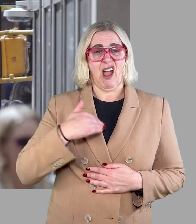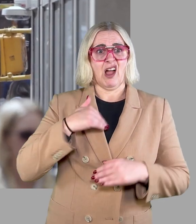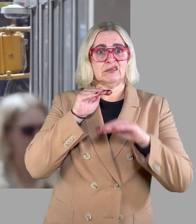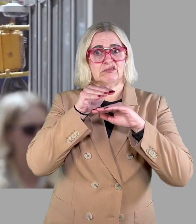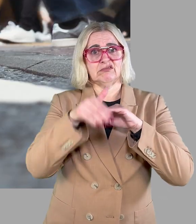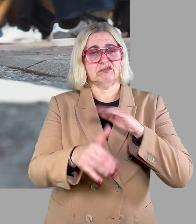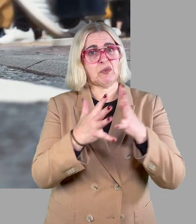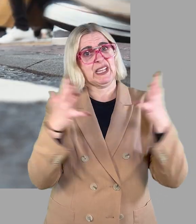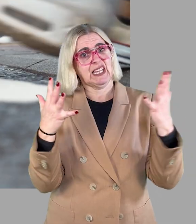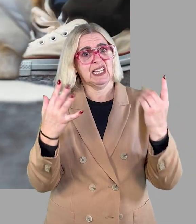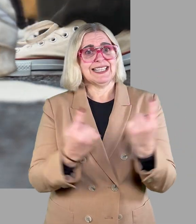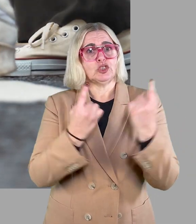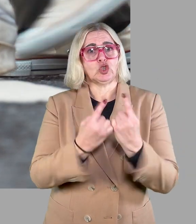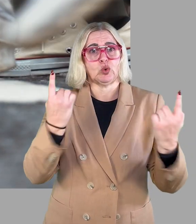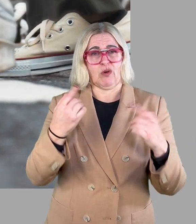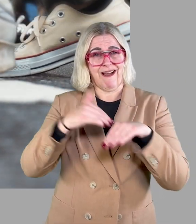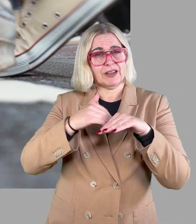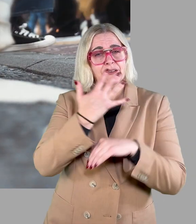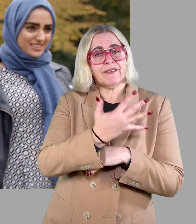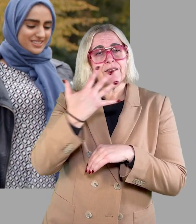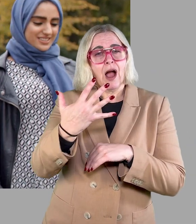Heart failure is a major contributor to the global burden